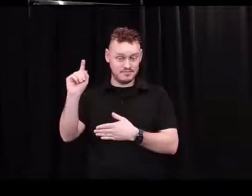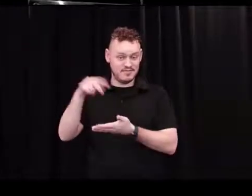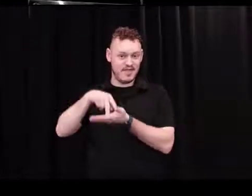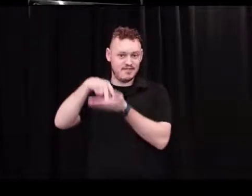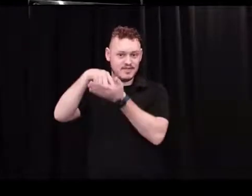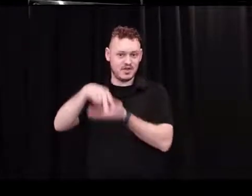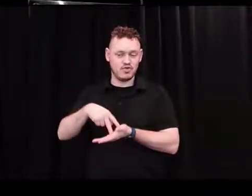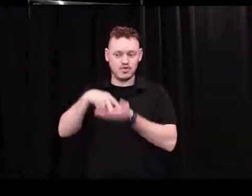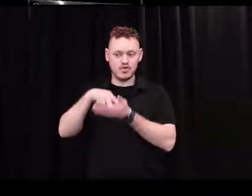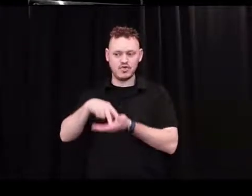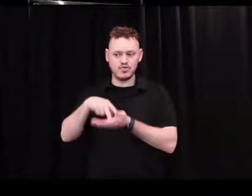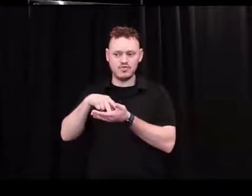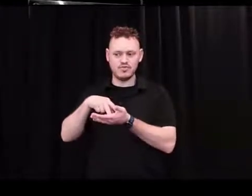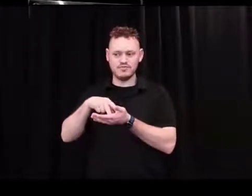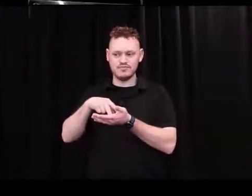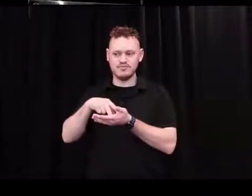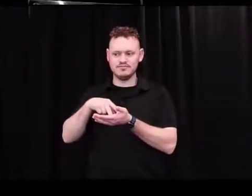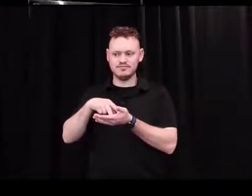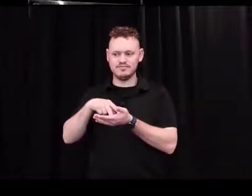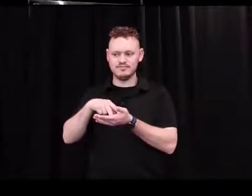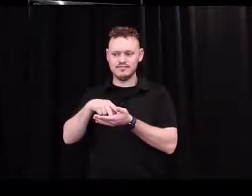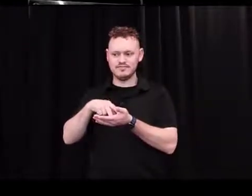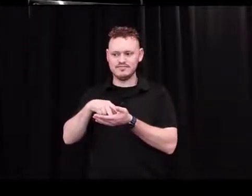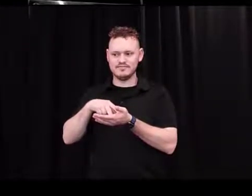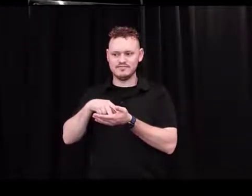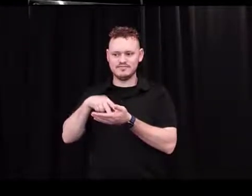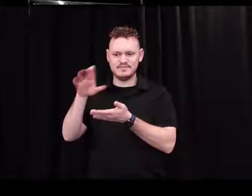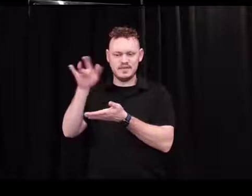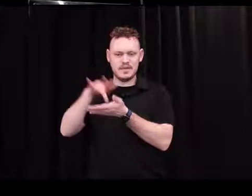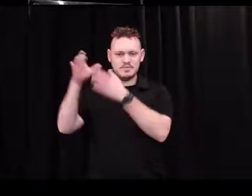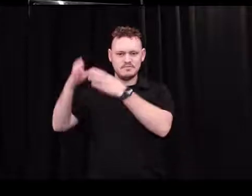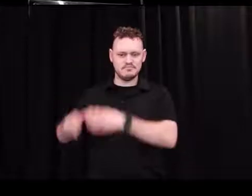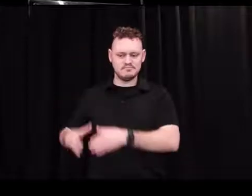that's that center thing, in in the middle of it is a is an elevator. And what I thought was